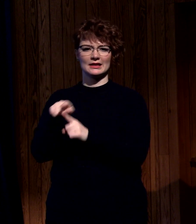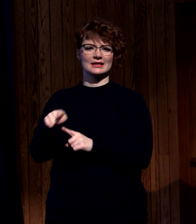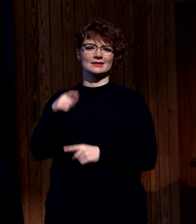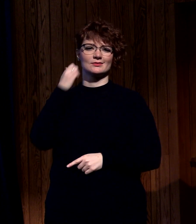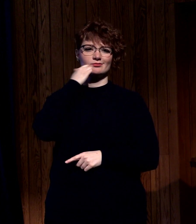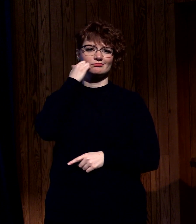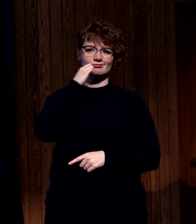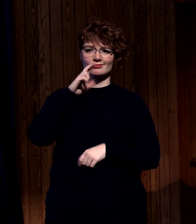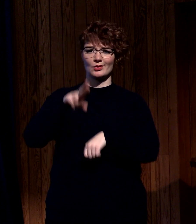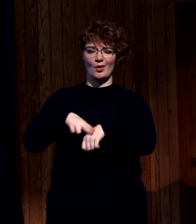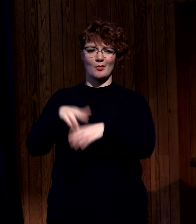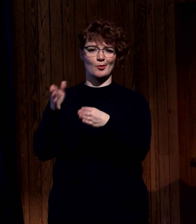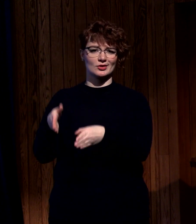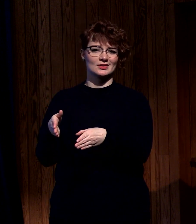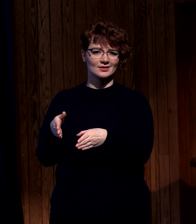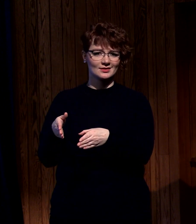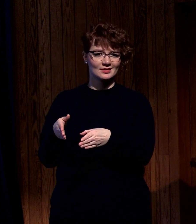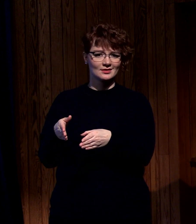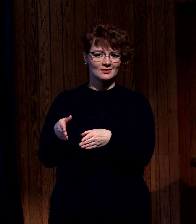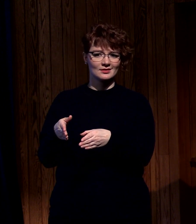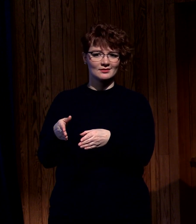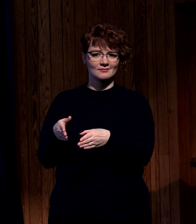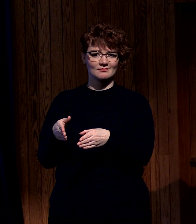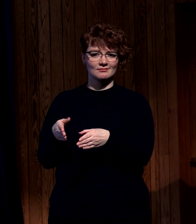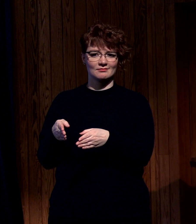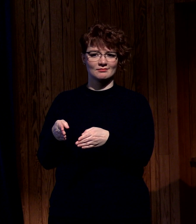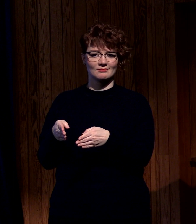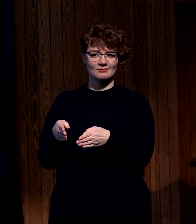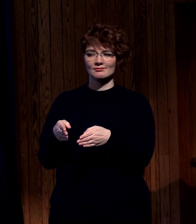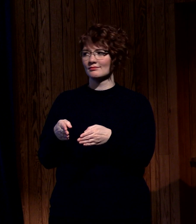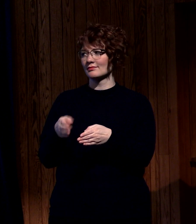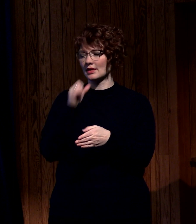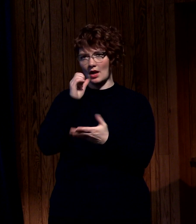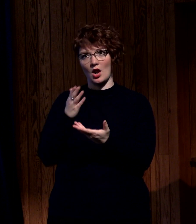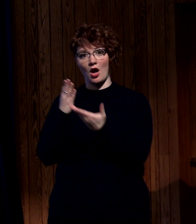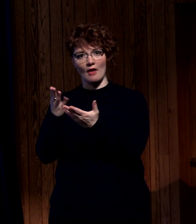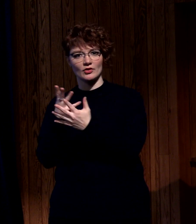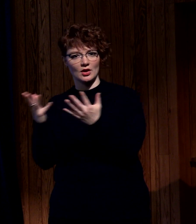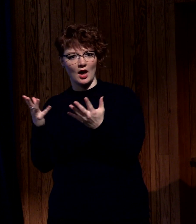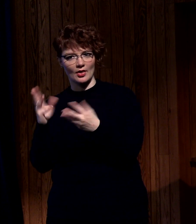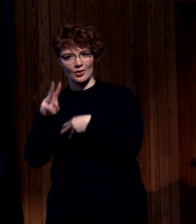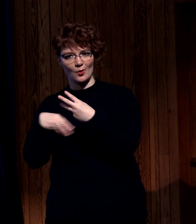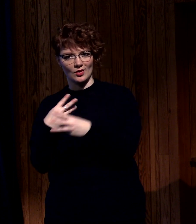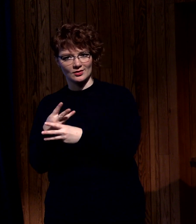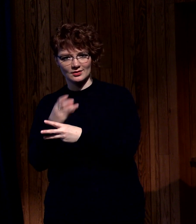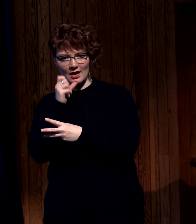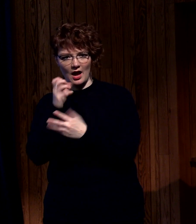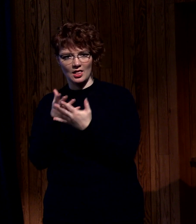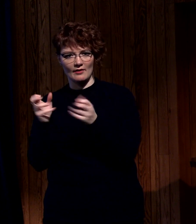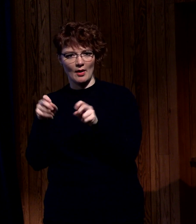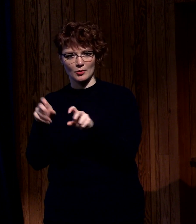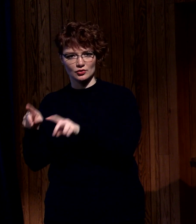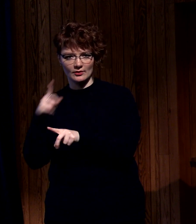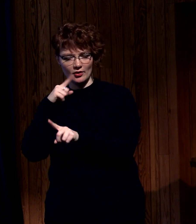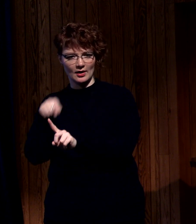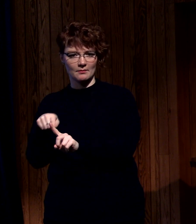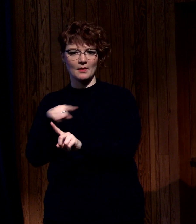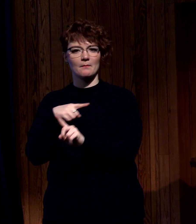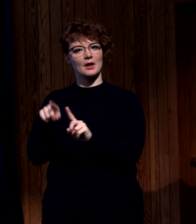man, not given a lot, offered a lot by the world. But he lived a